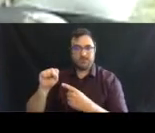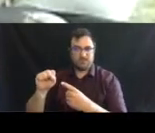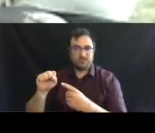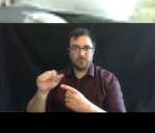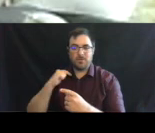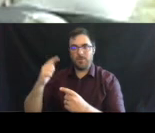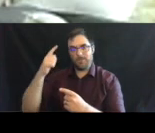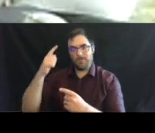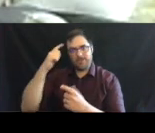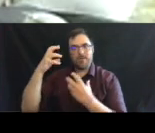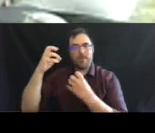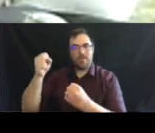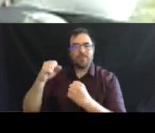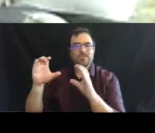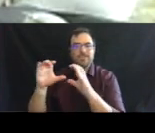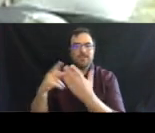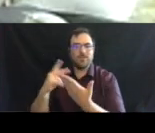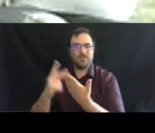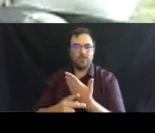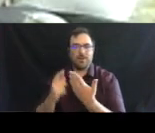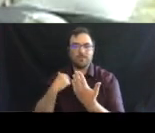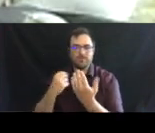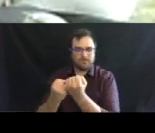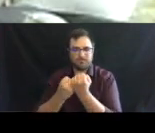program. We are really foundationally